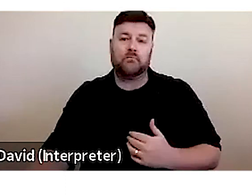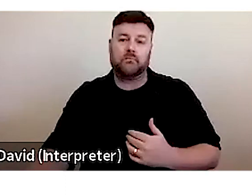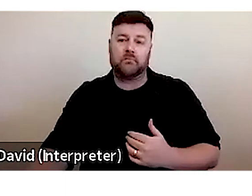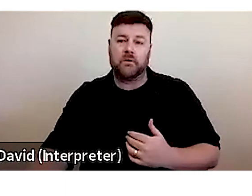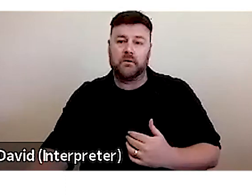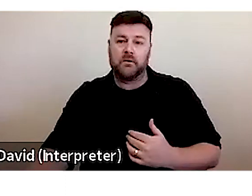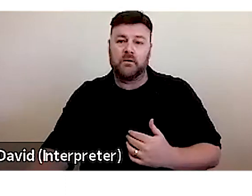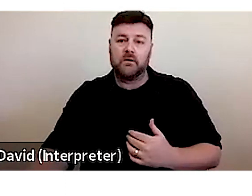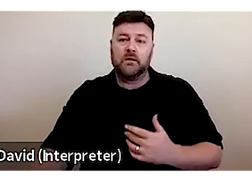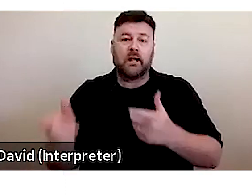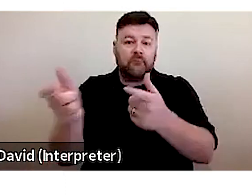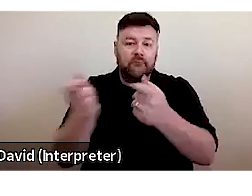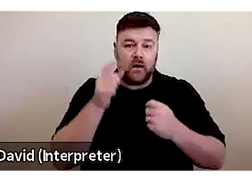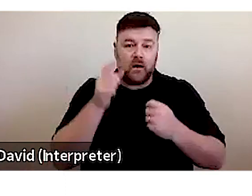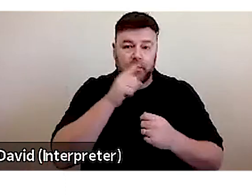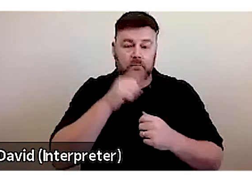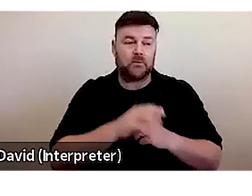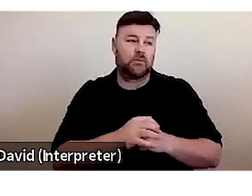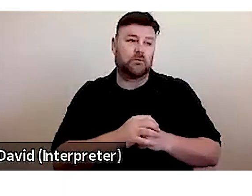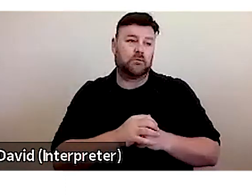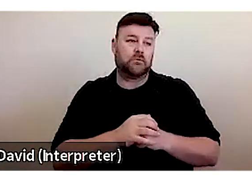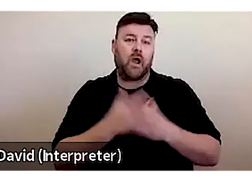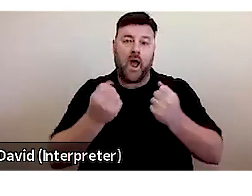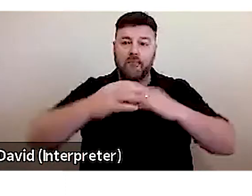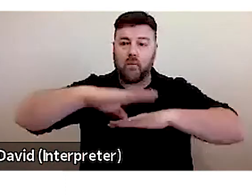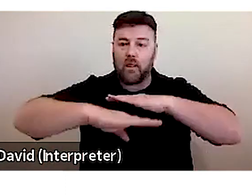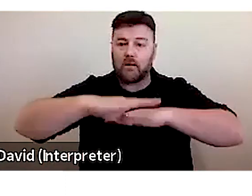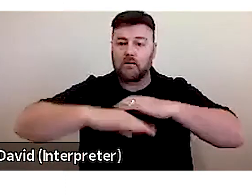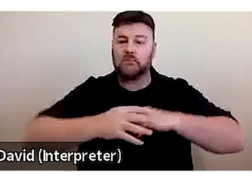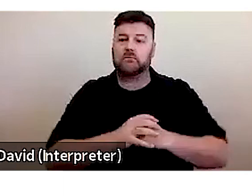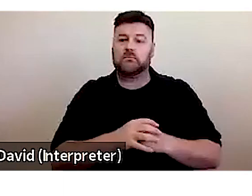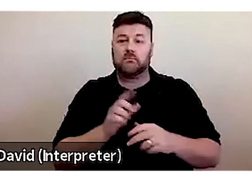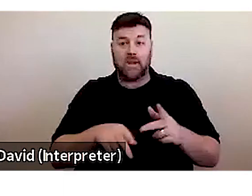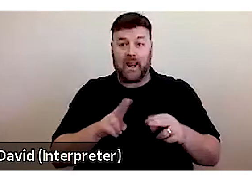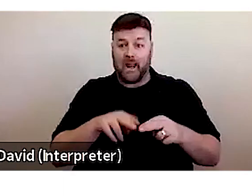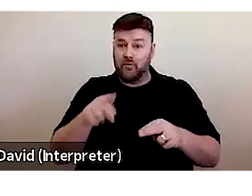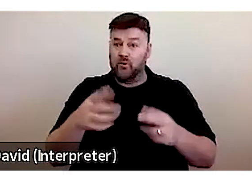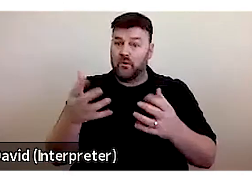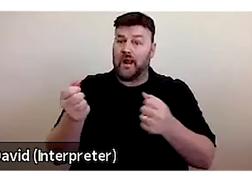Make sure that when you get these invitations you put them out into your community.